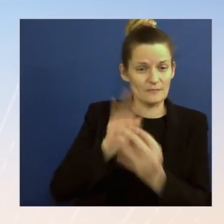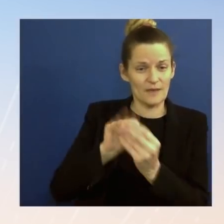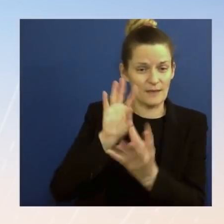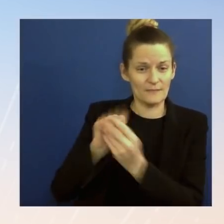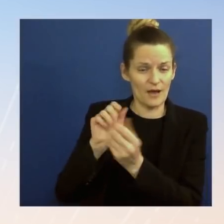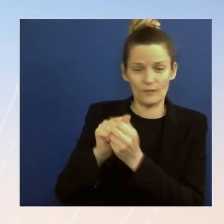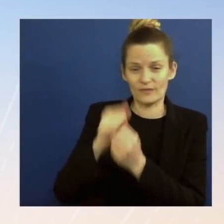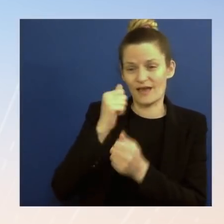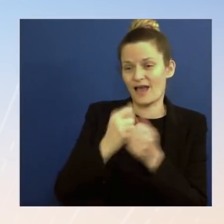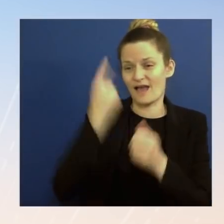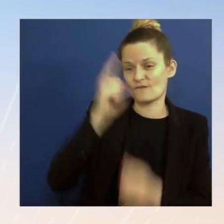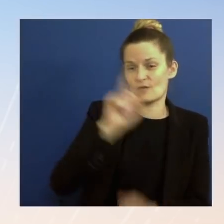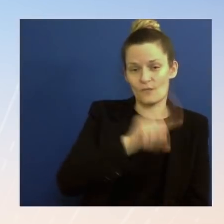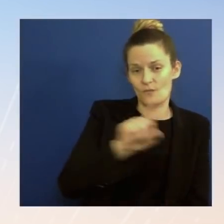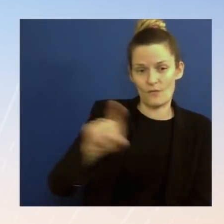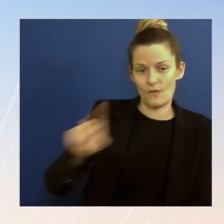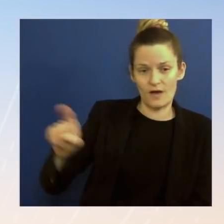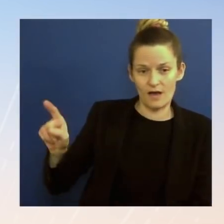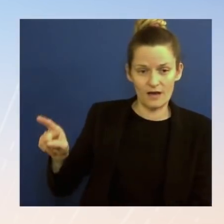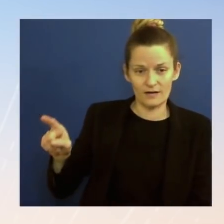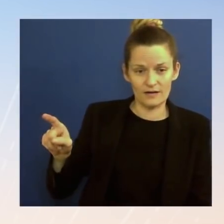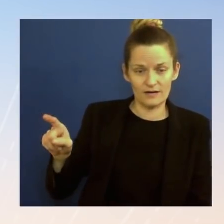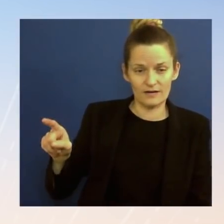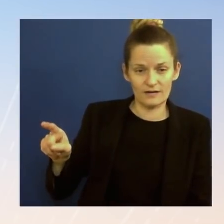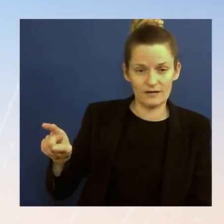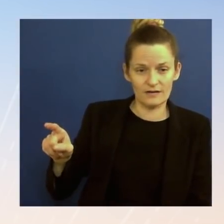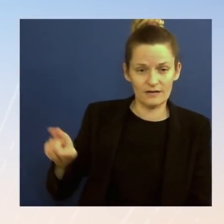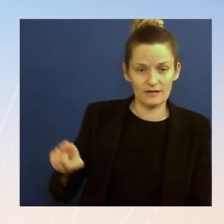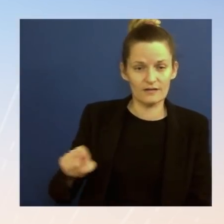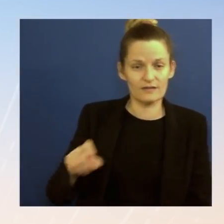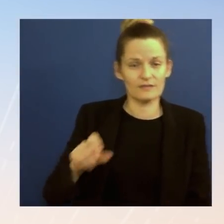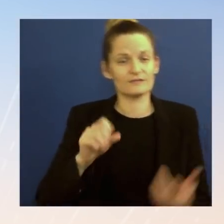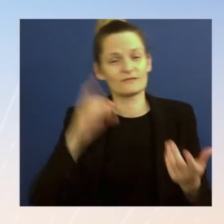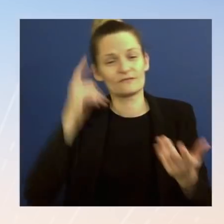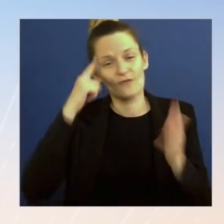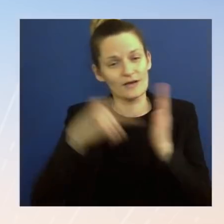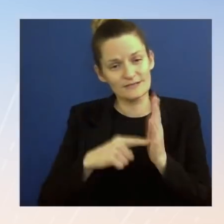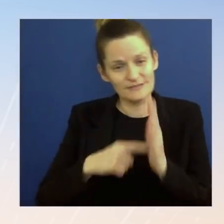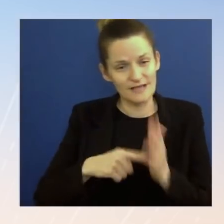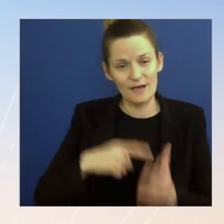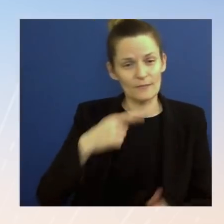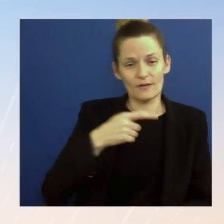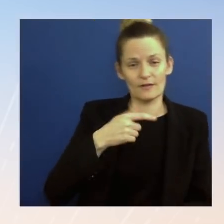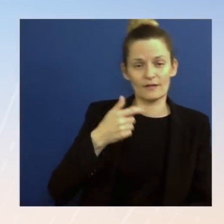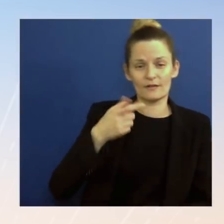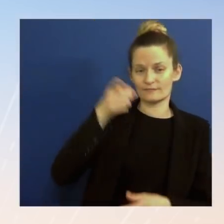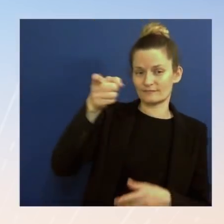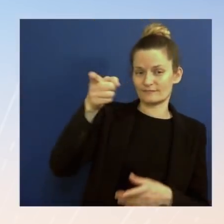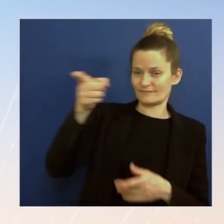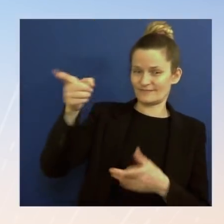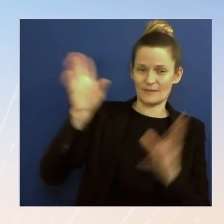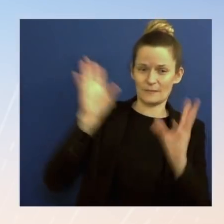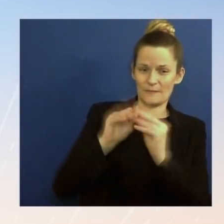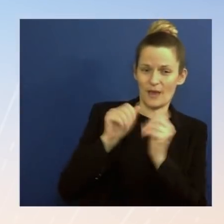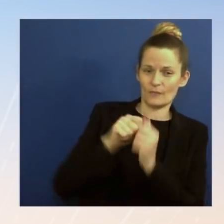in those meetings with the Black Caucus and other members of Congress in the last week or two -- that may be coming forward?